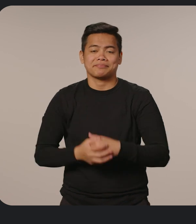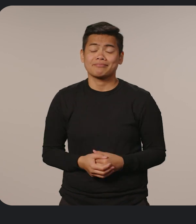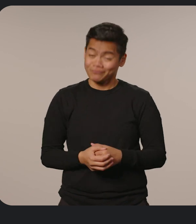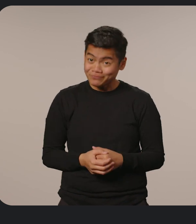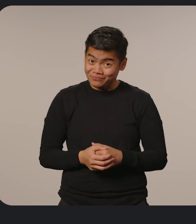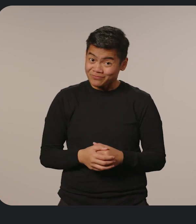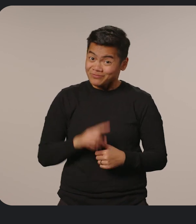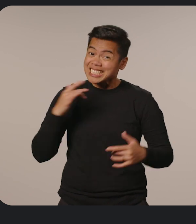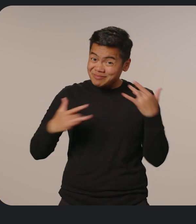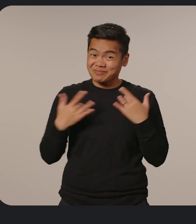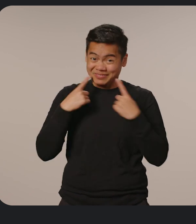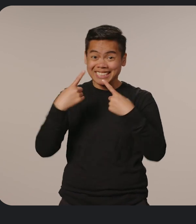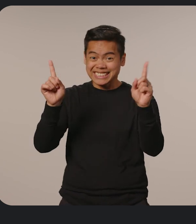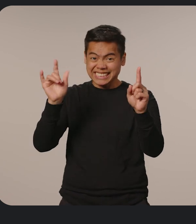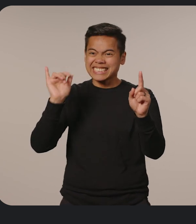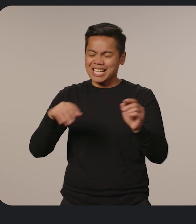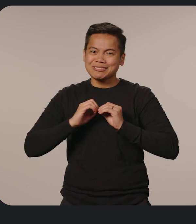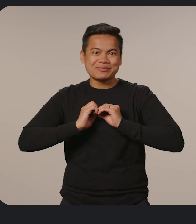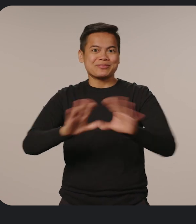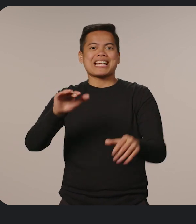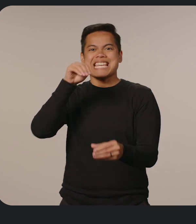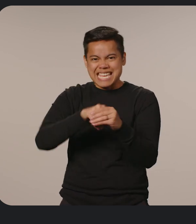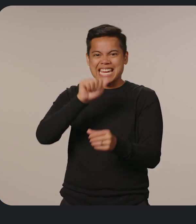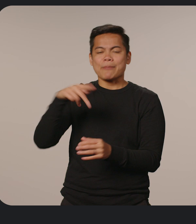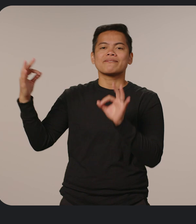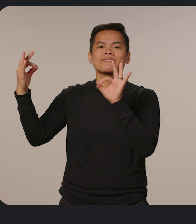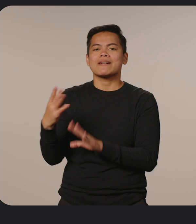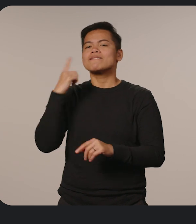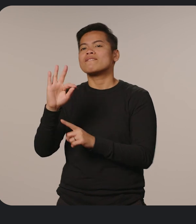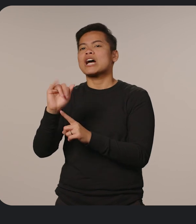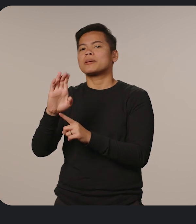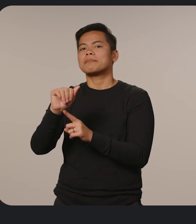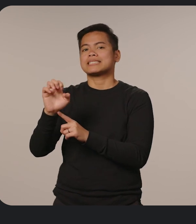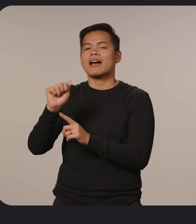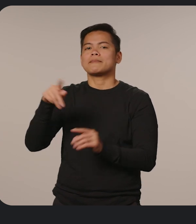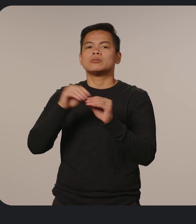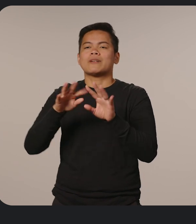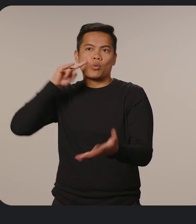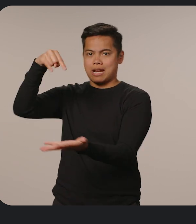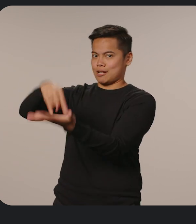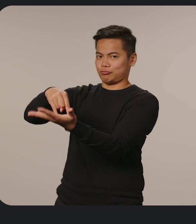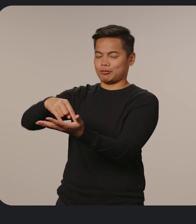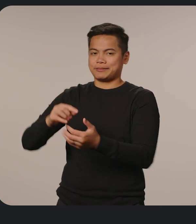well we're excited to announce that we're launching in-app feedback for